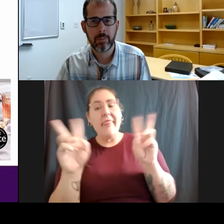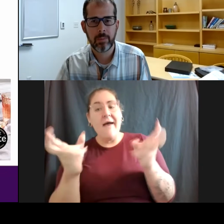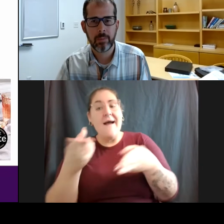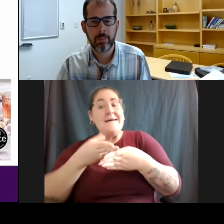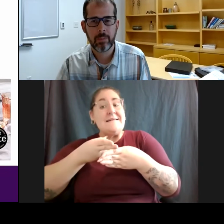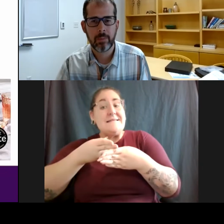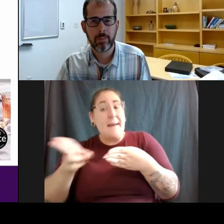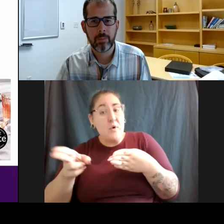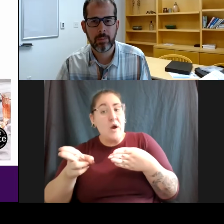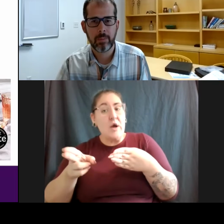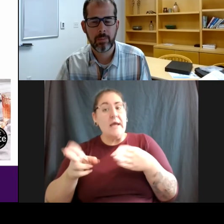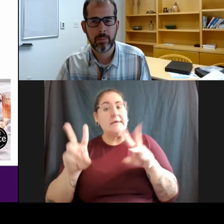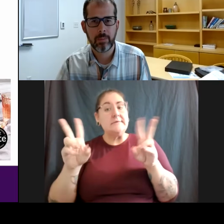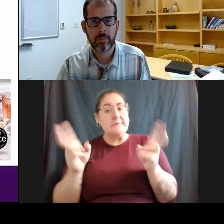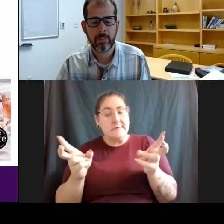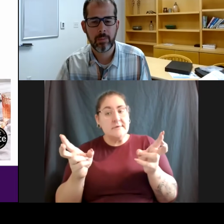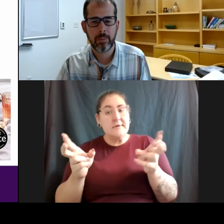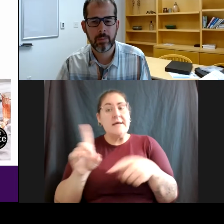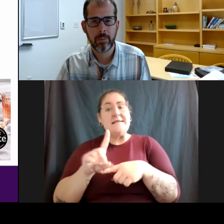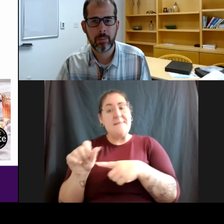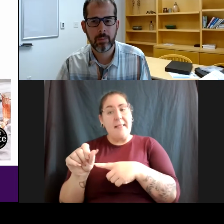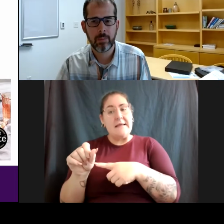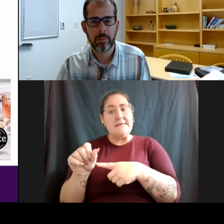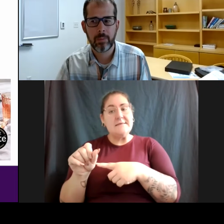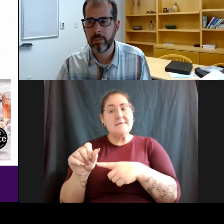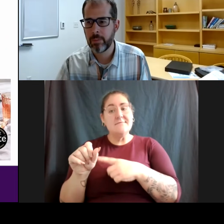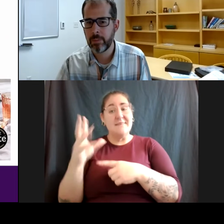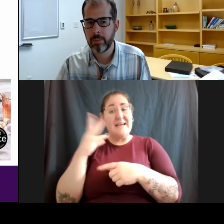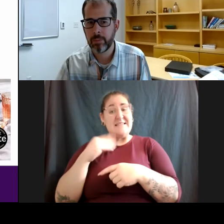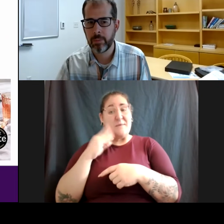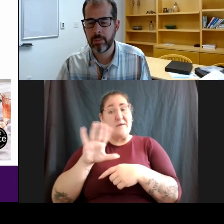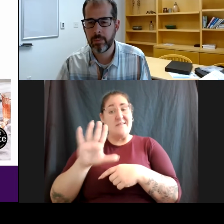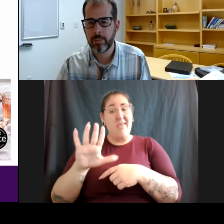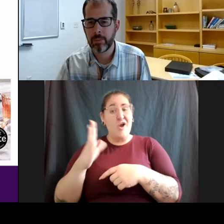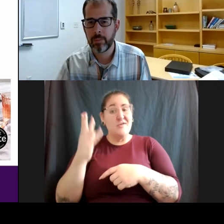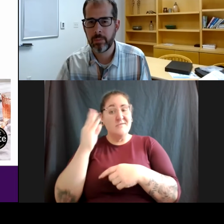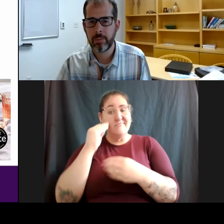experience their content. So, if they are not interested in permanent disability,